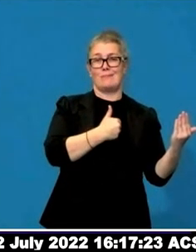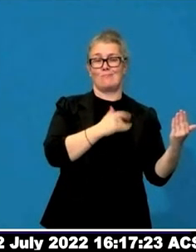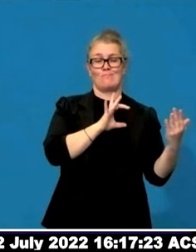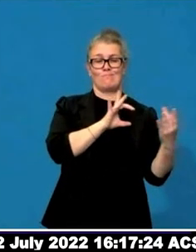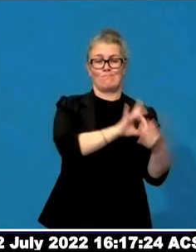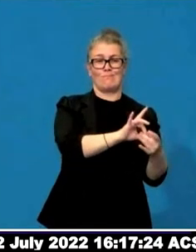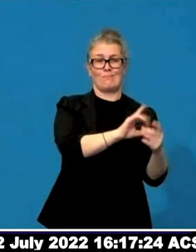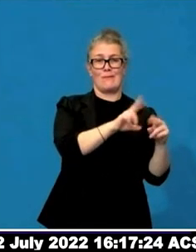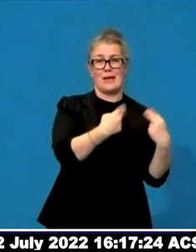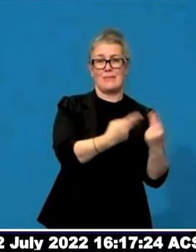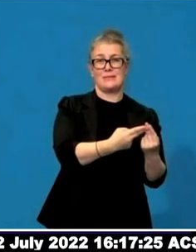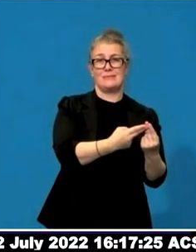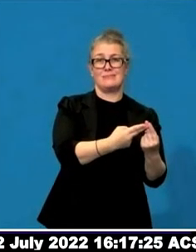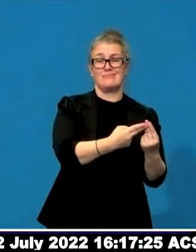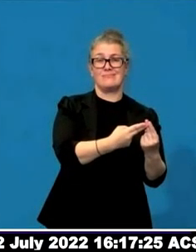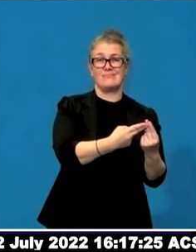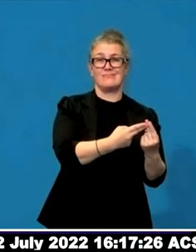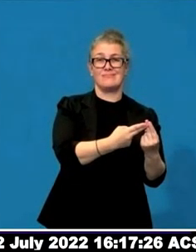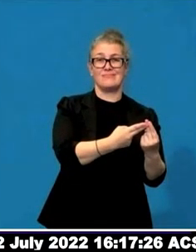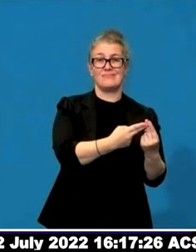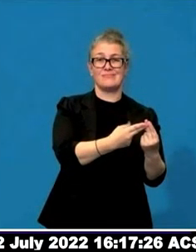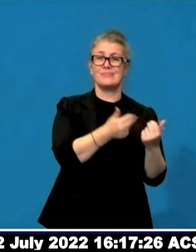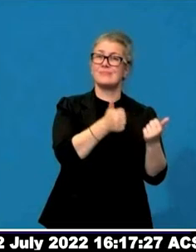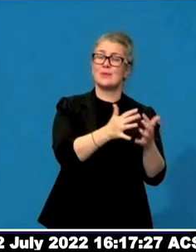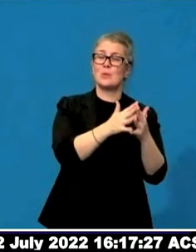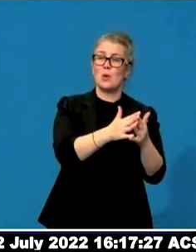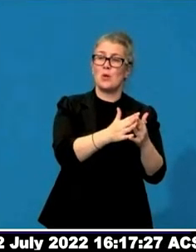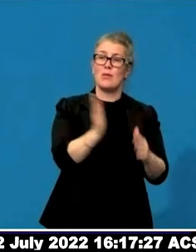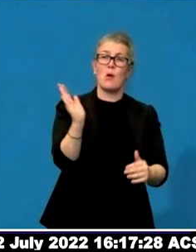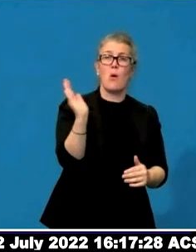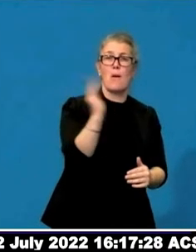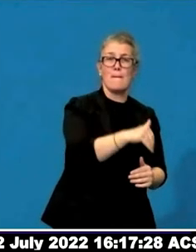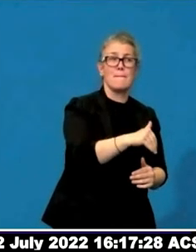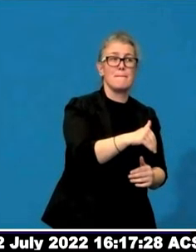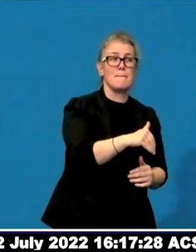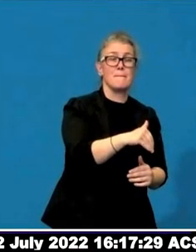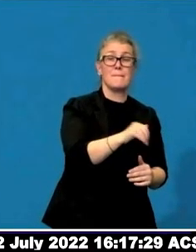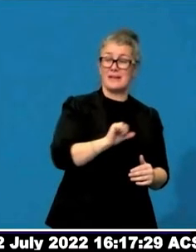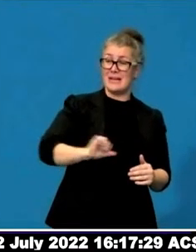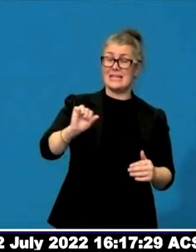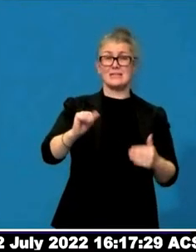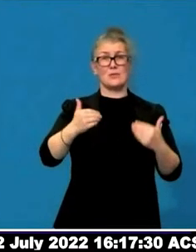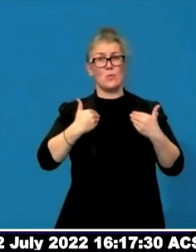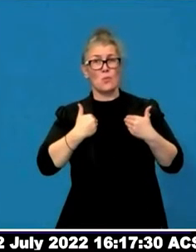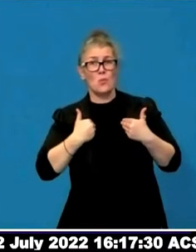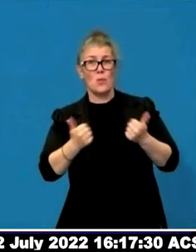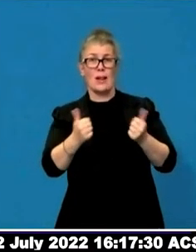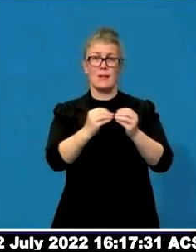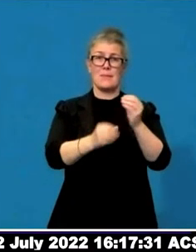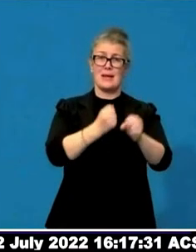And it's good he's back home for his wellbeing. Emotionally.